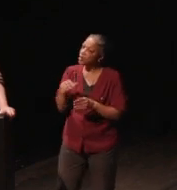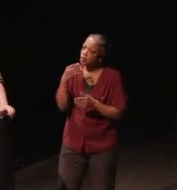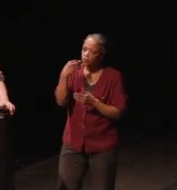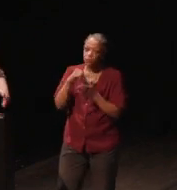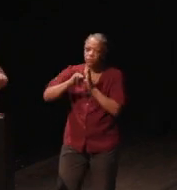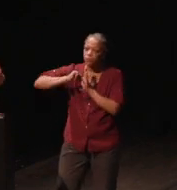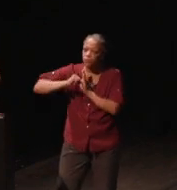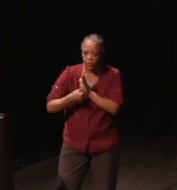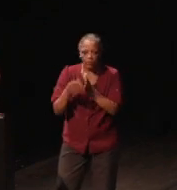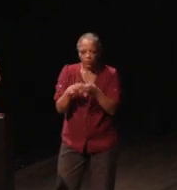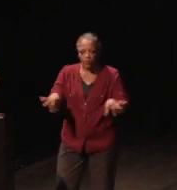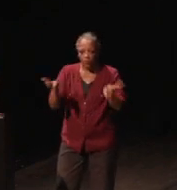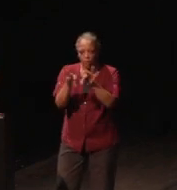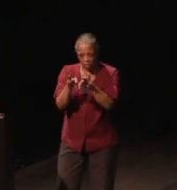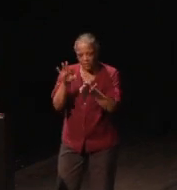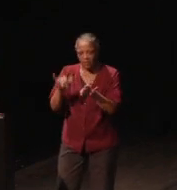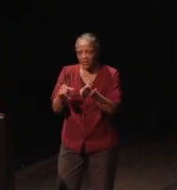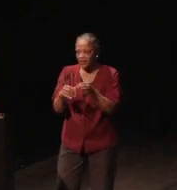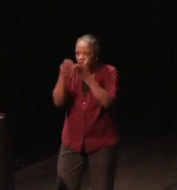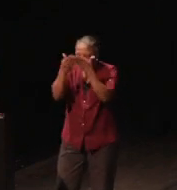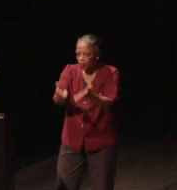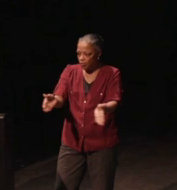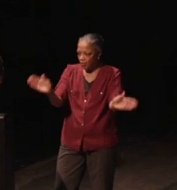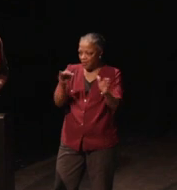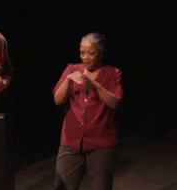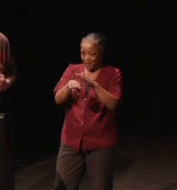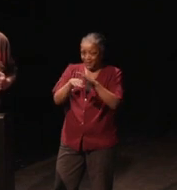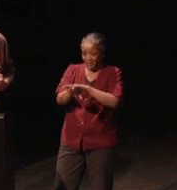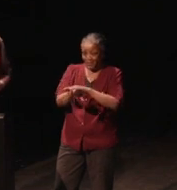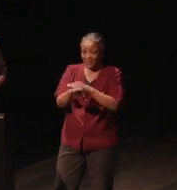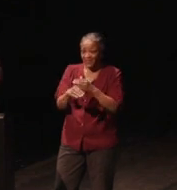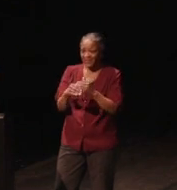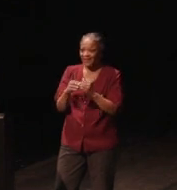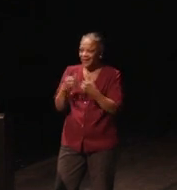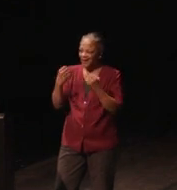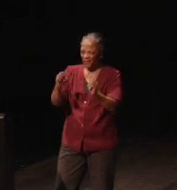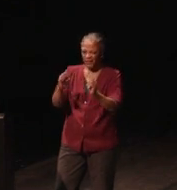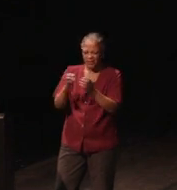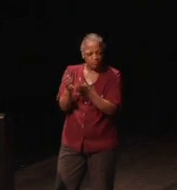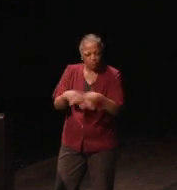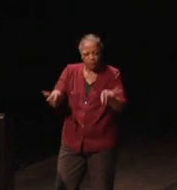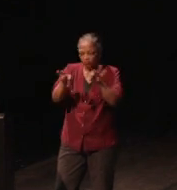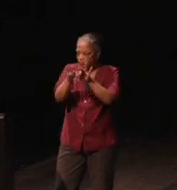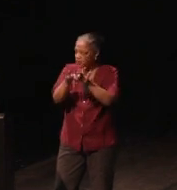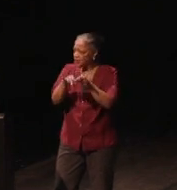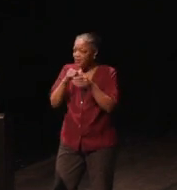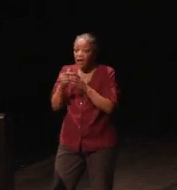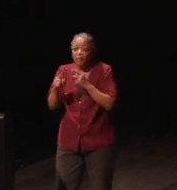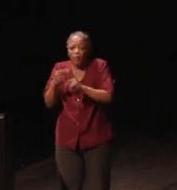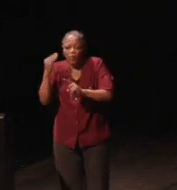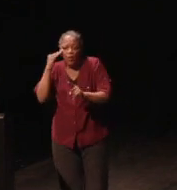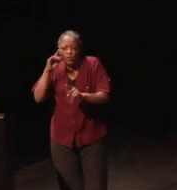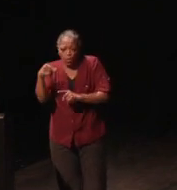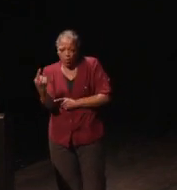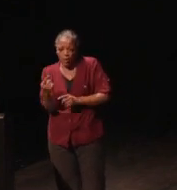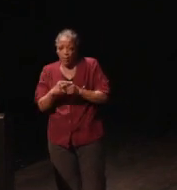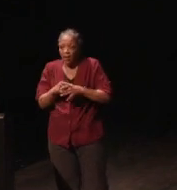this big broad advocacy efforts. The impact that it makes not just on awareness, but also on the acceptance of